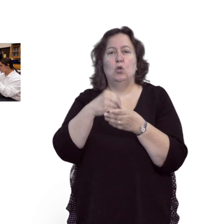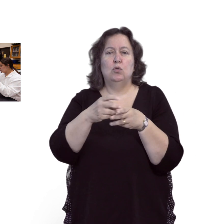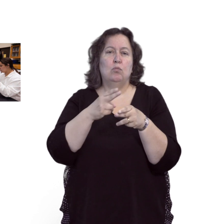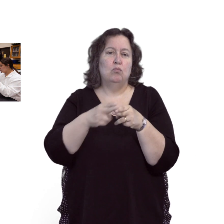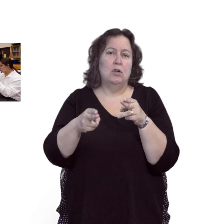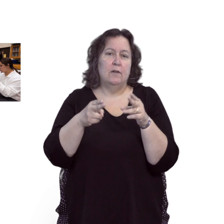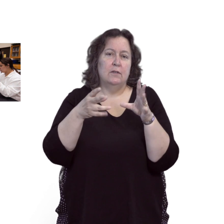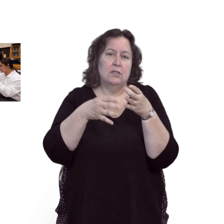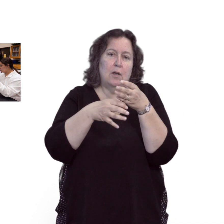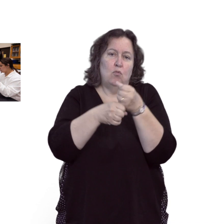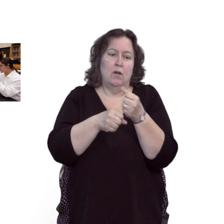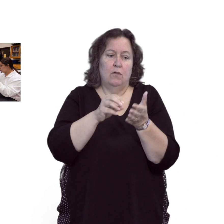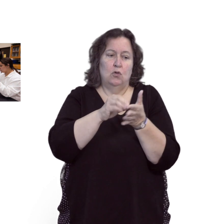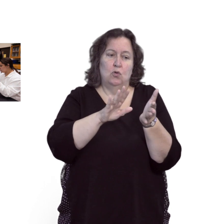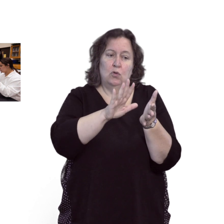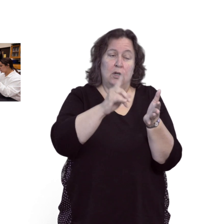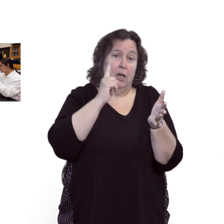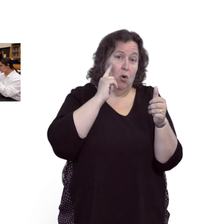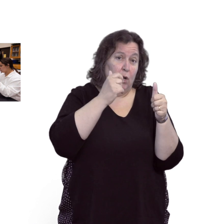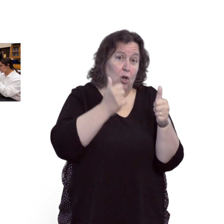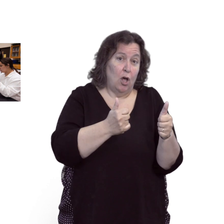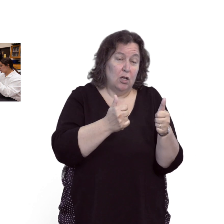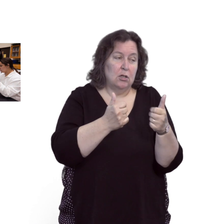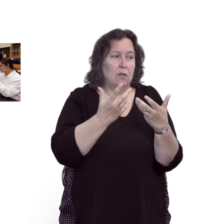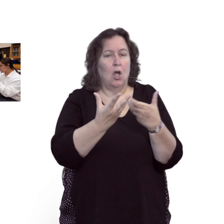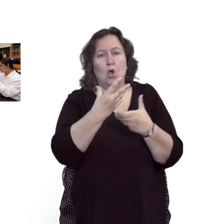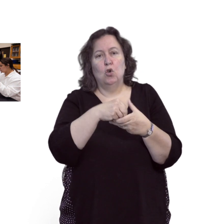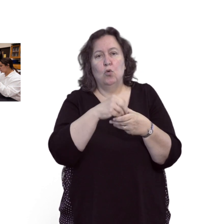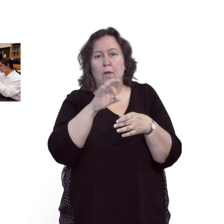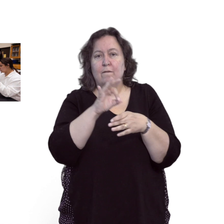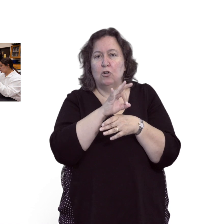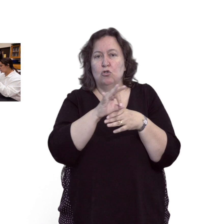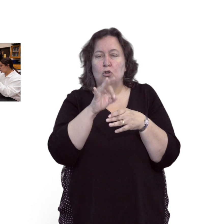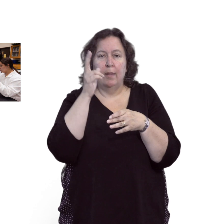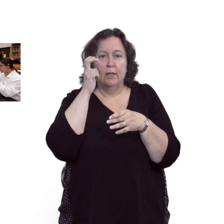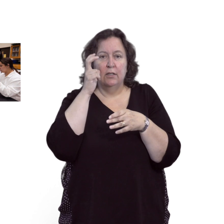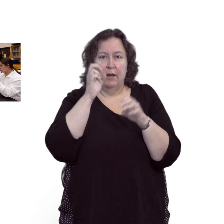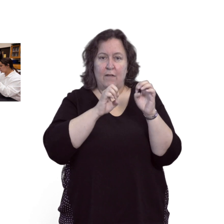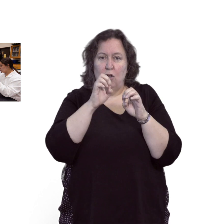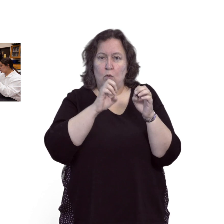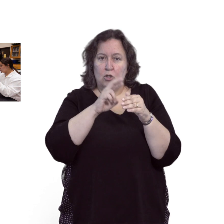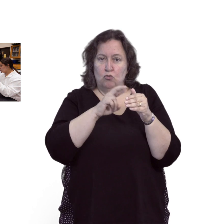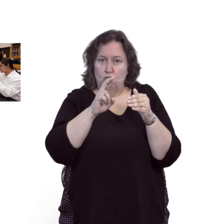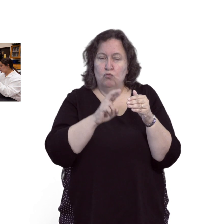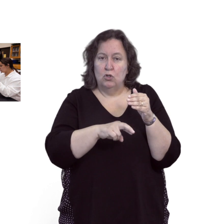including functional listening evaluation results where appropriate, their language of instruction